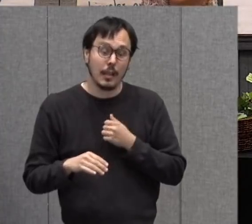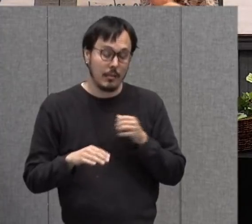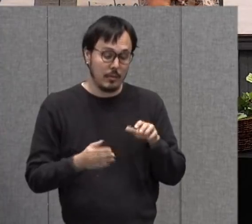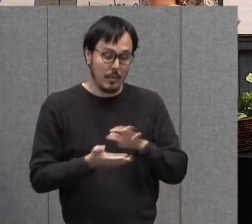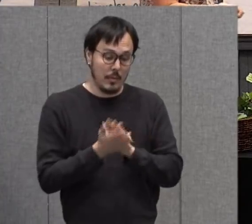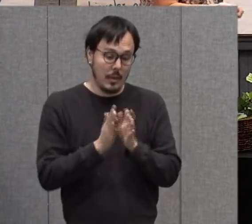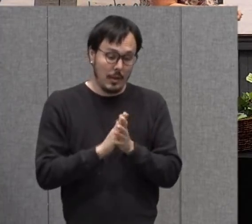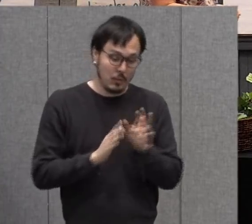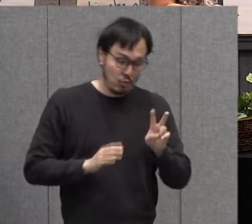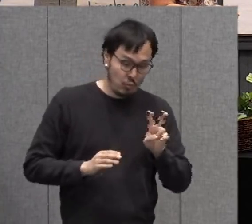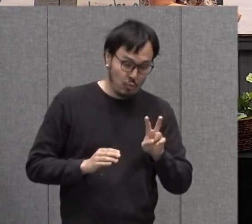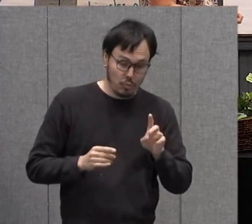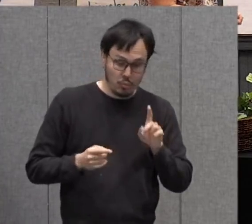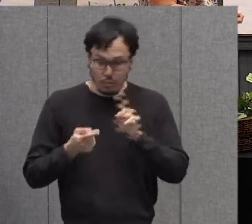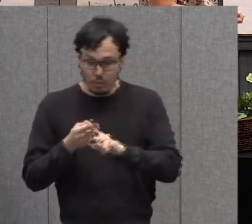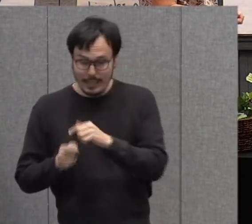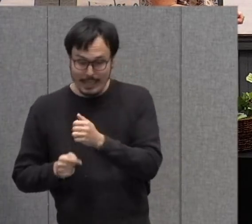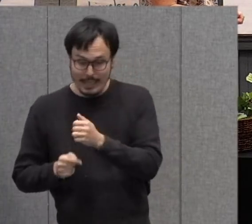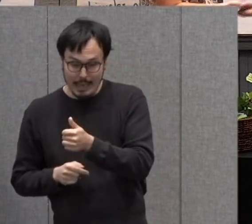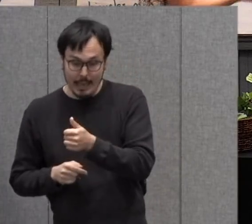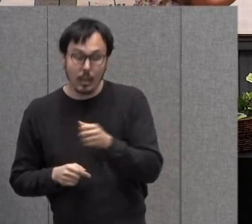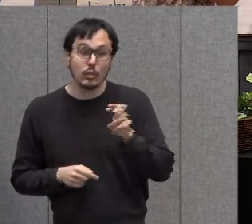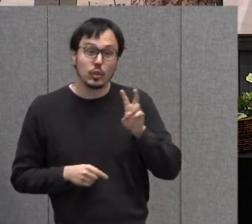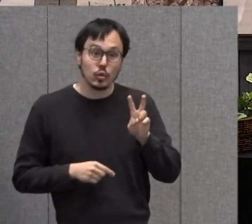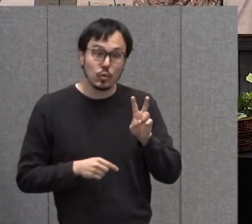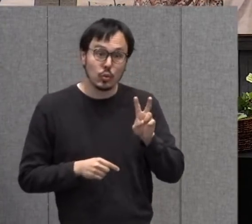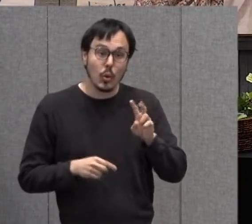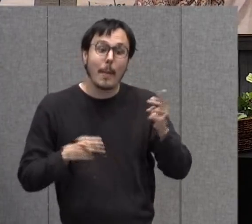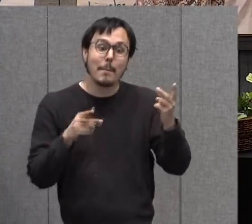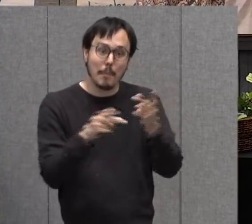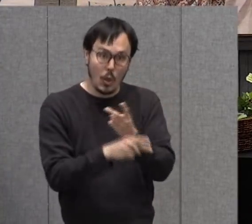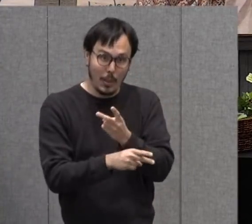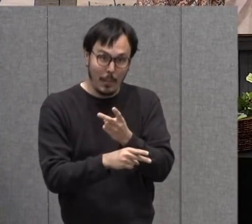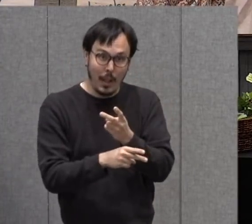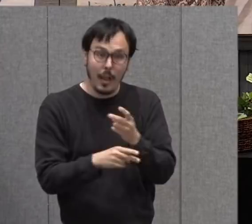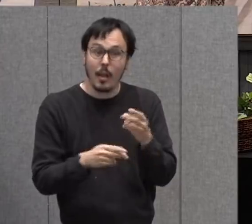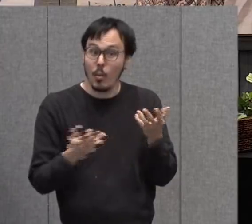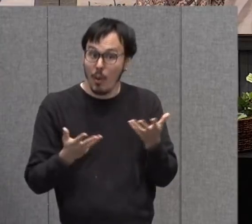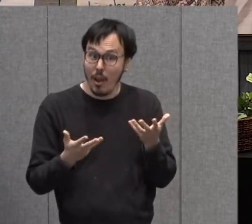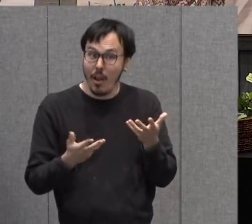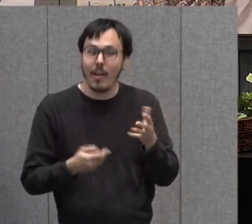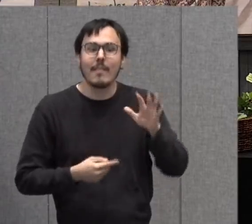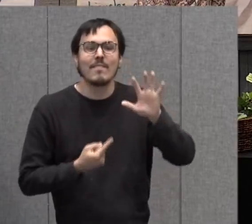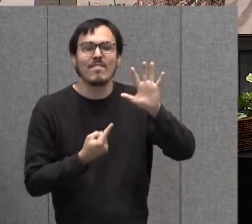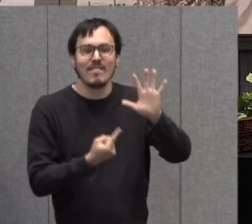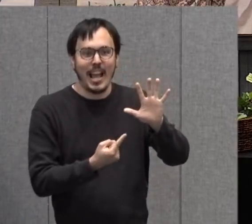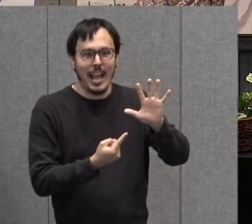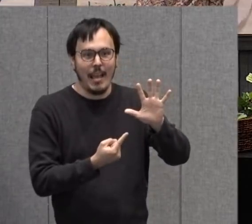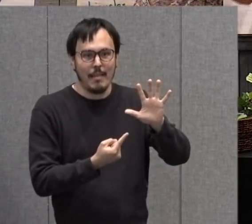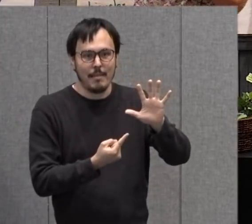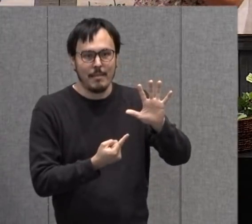what am I gonna multiply two by? Five. So, I'm gonna multiply two by five